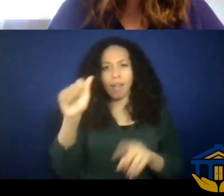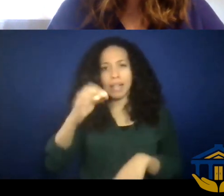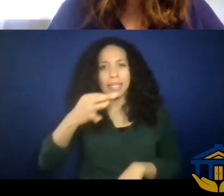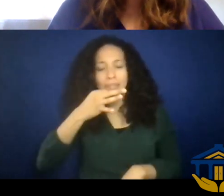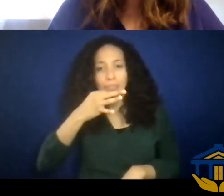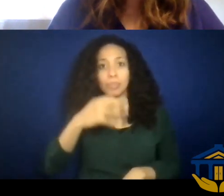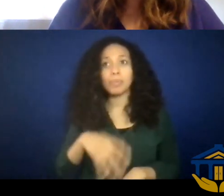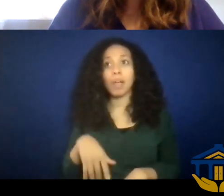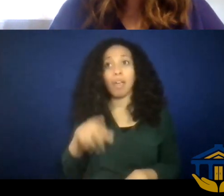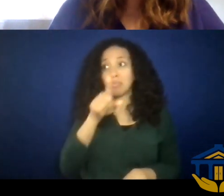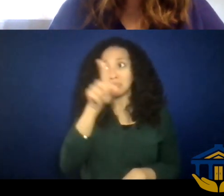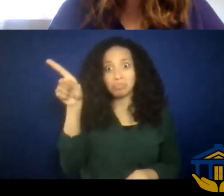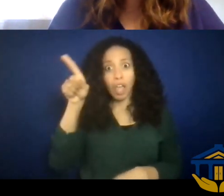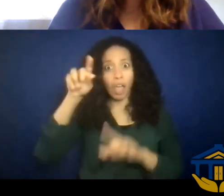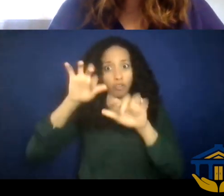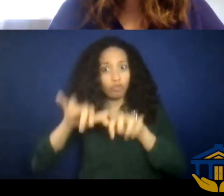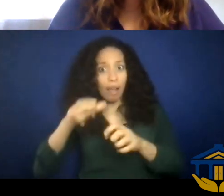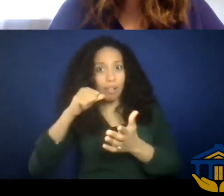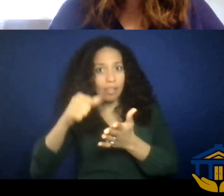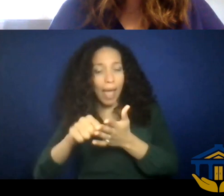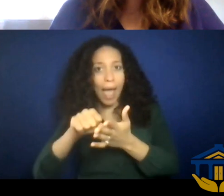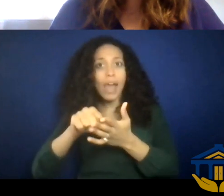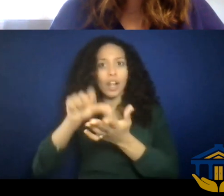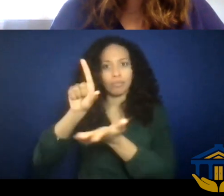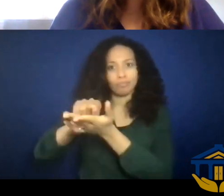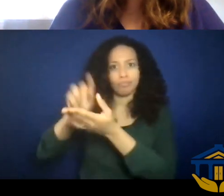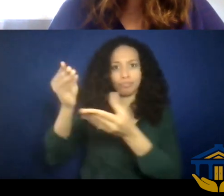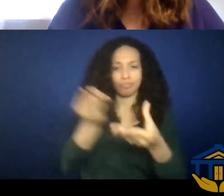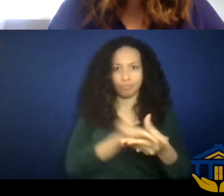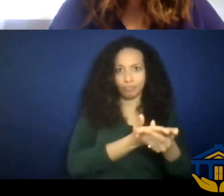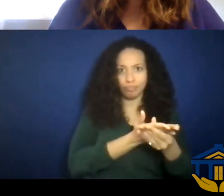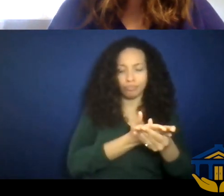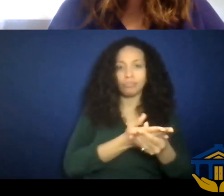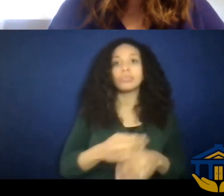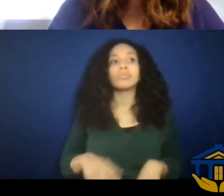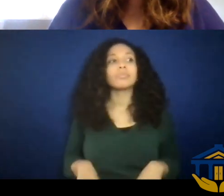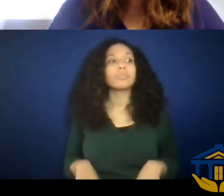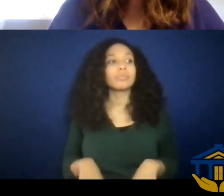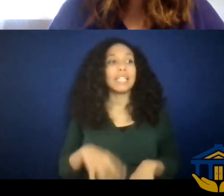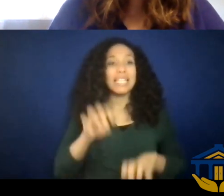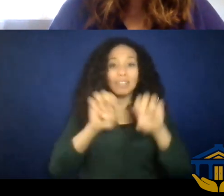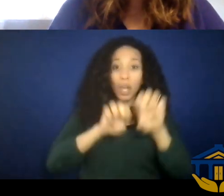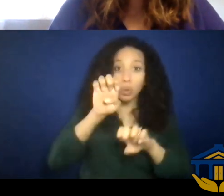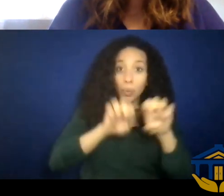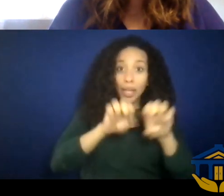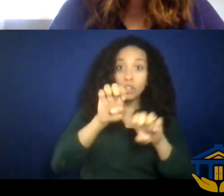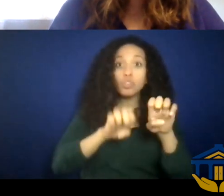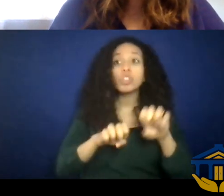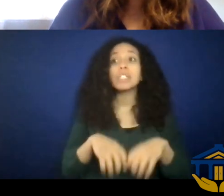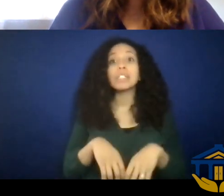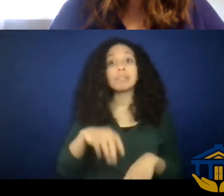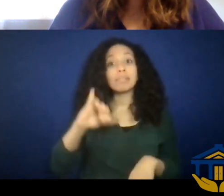you always want to make sure you keep evaluations and your IEPs or plans that the school gives you.